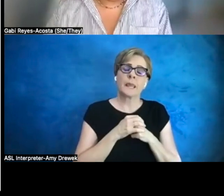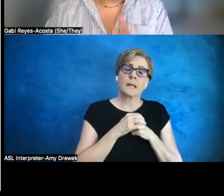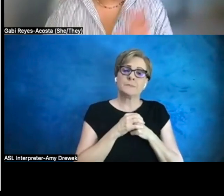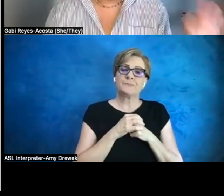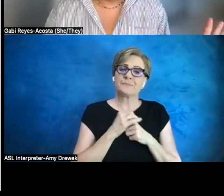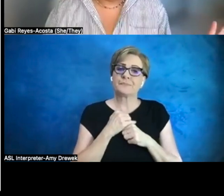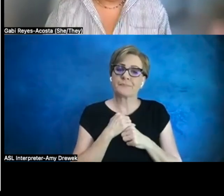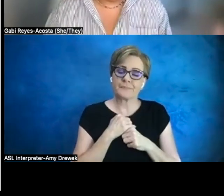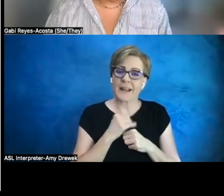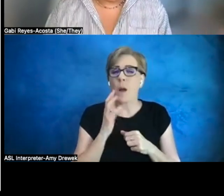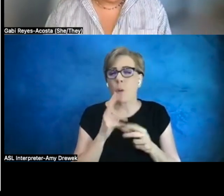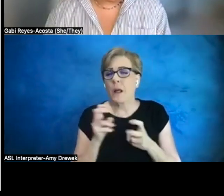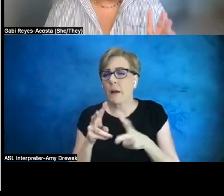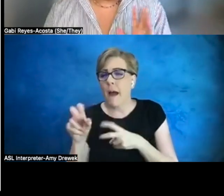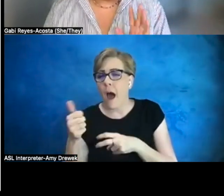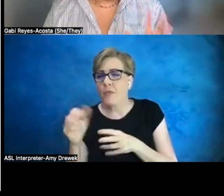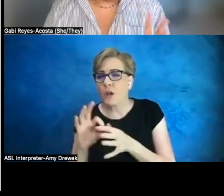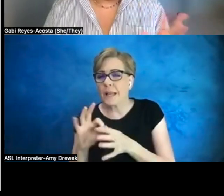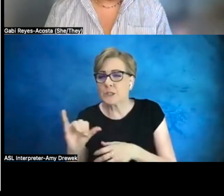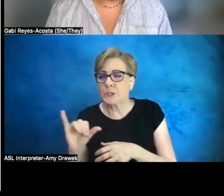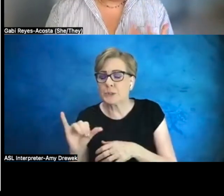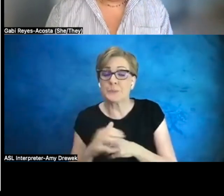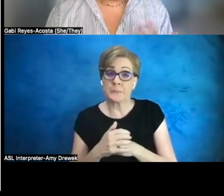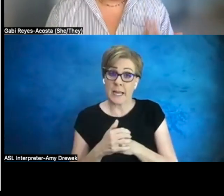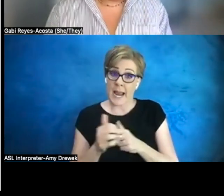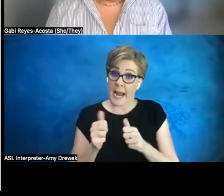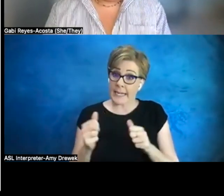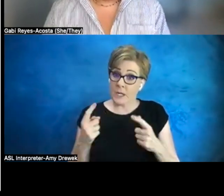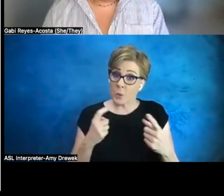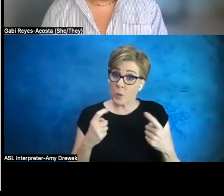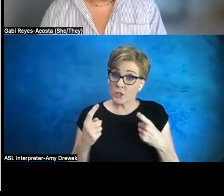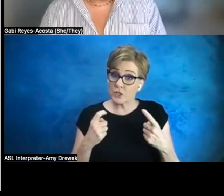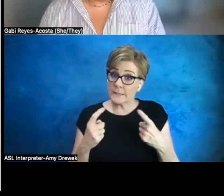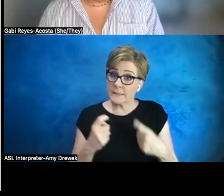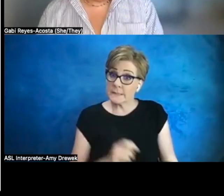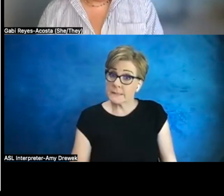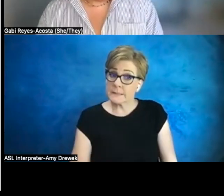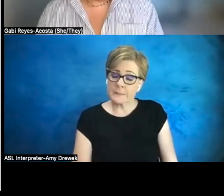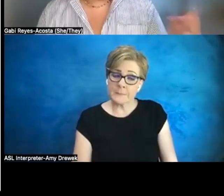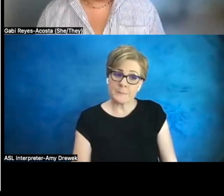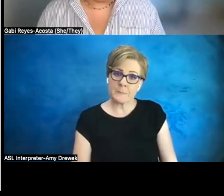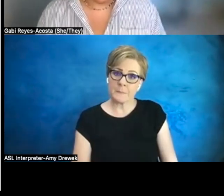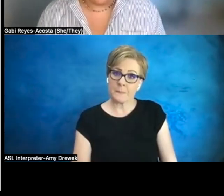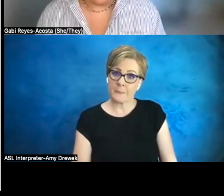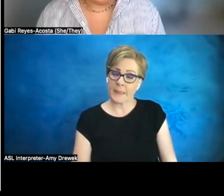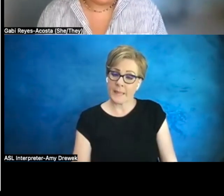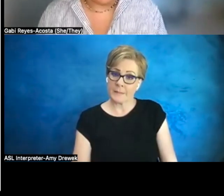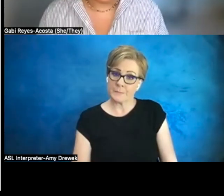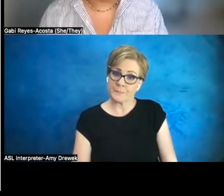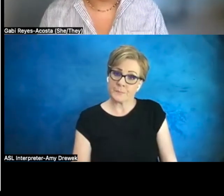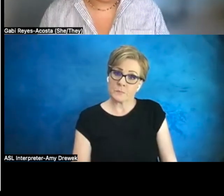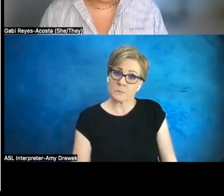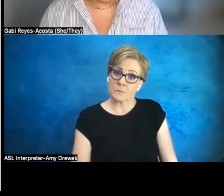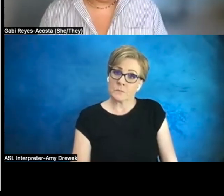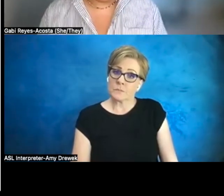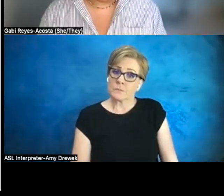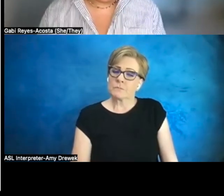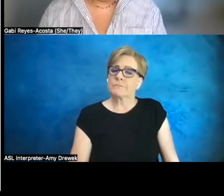But are there questions that you want to bring to the main group or that you're thinking about as